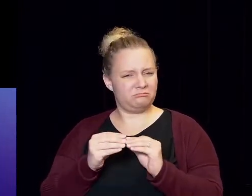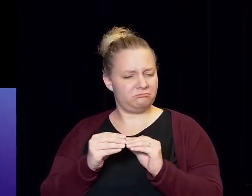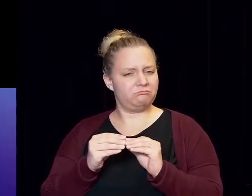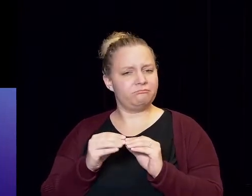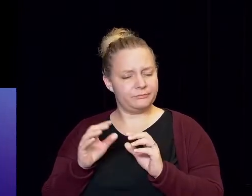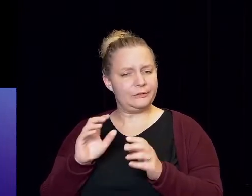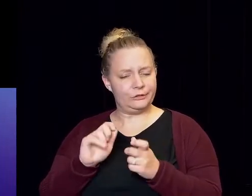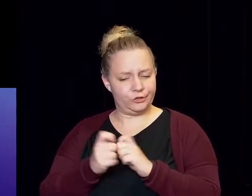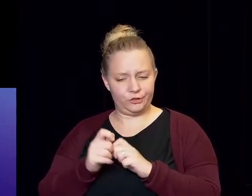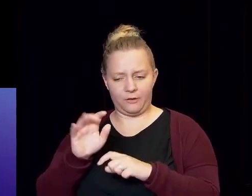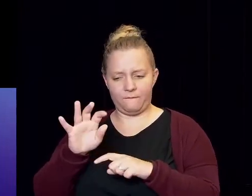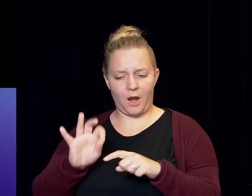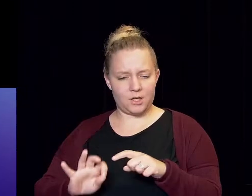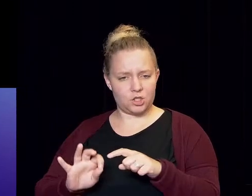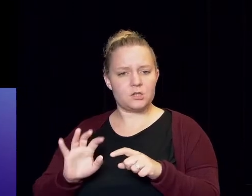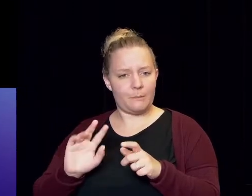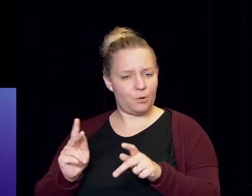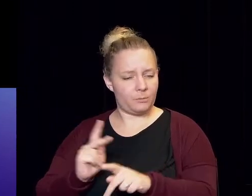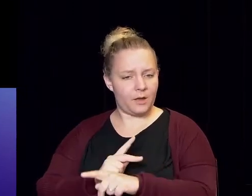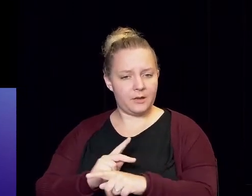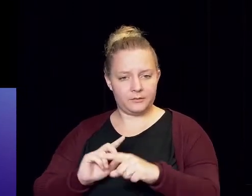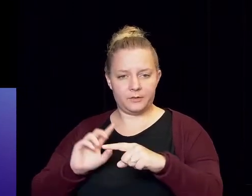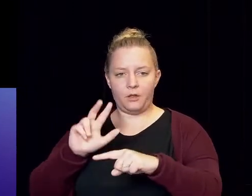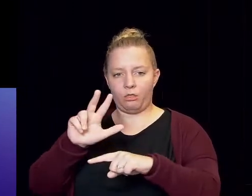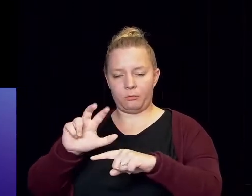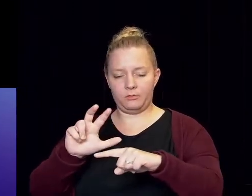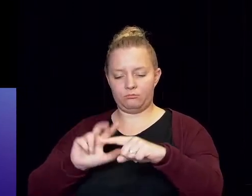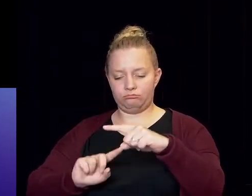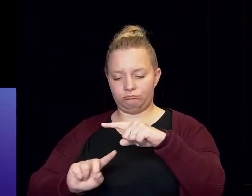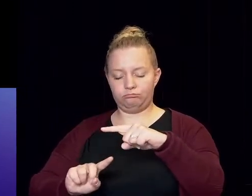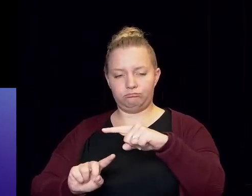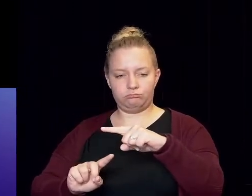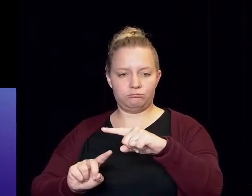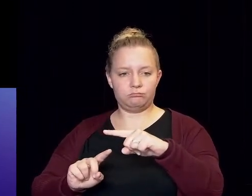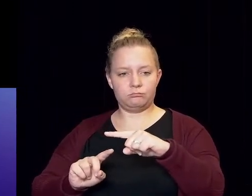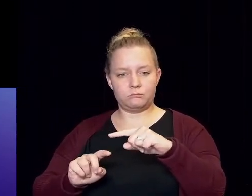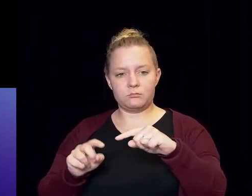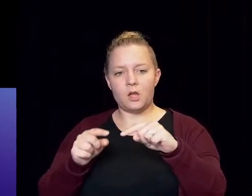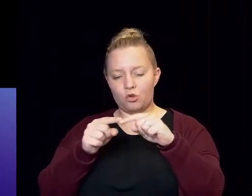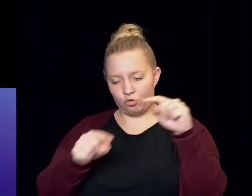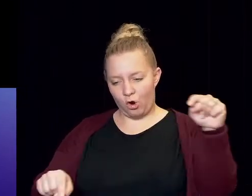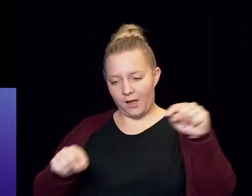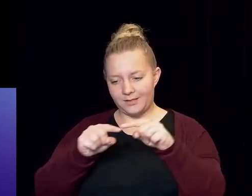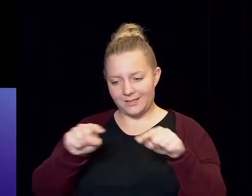multiply fractions, I'd put that over 1. And then, you can cross simplify to make smaller numbers.